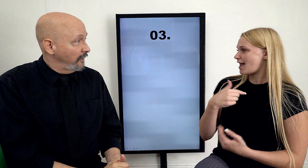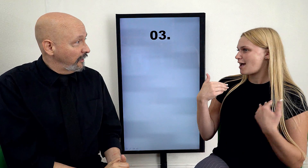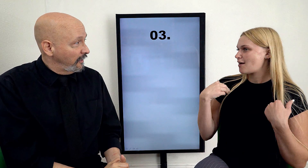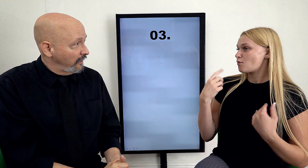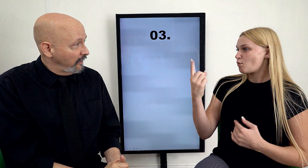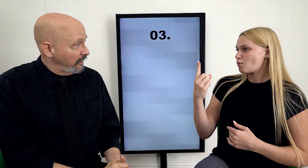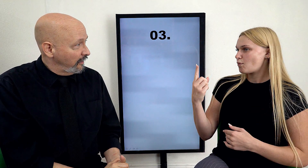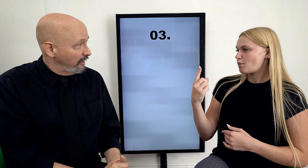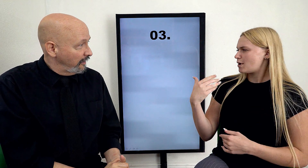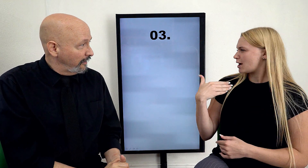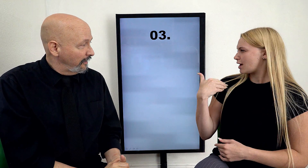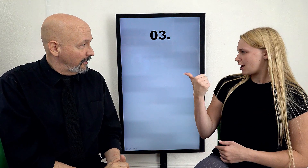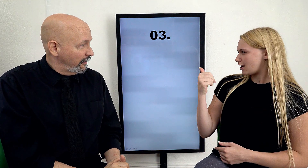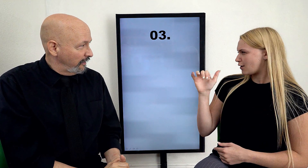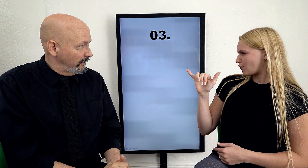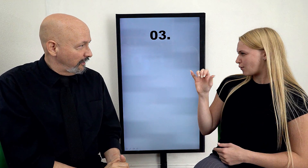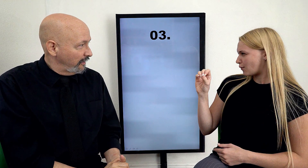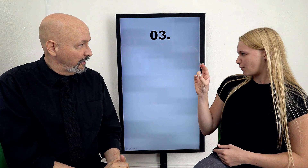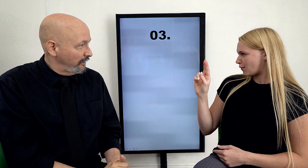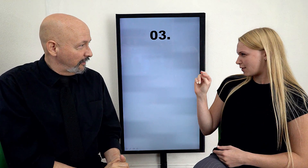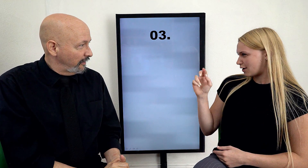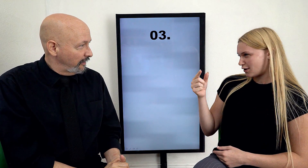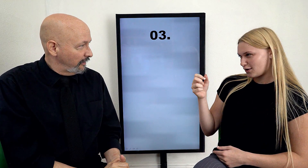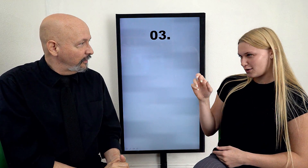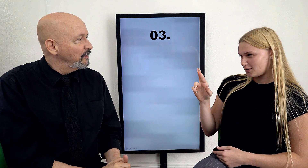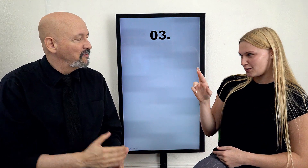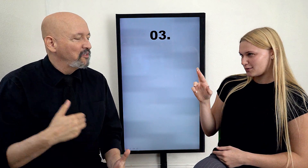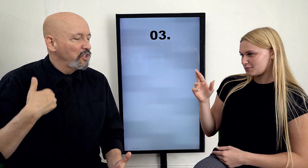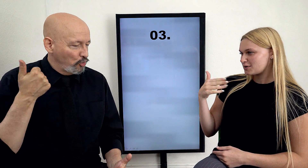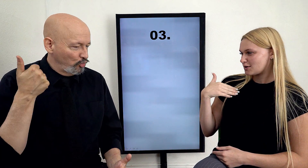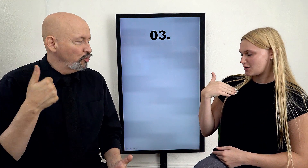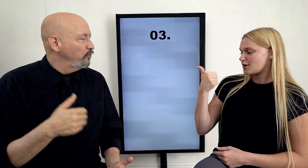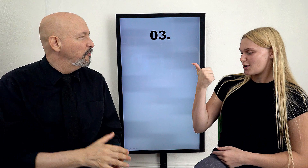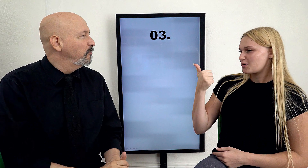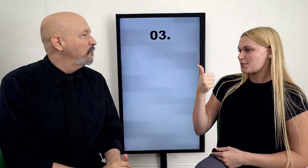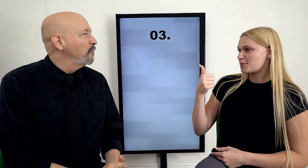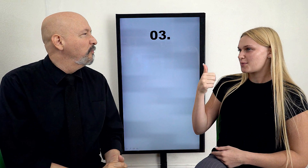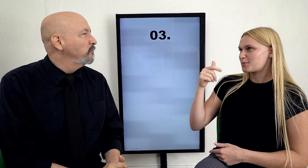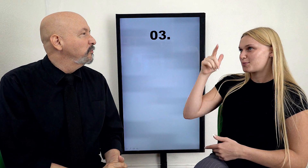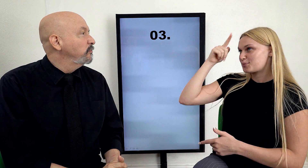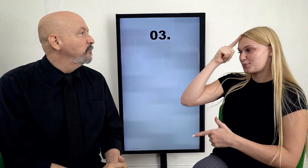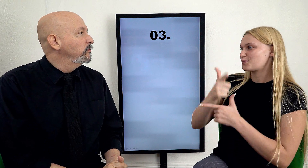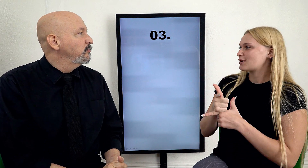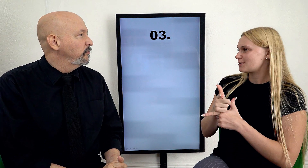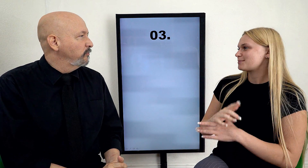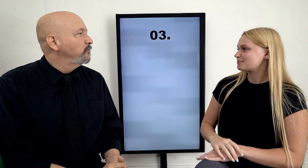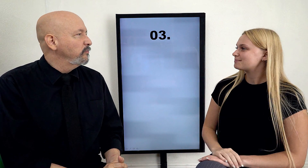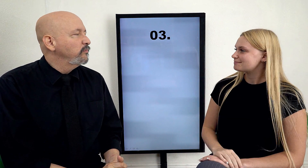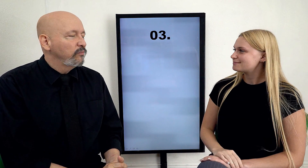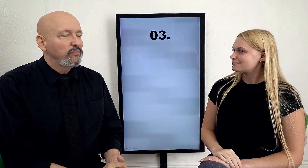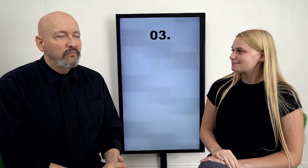Yes, I have 1 younger (Younger?) (Younger.) Brother.